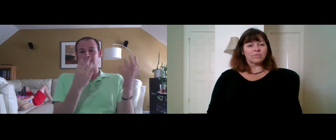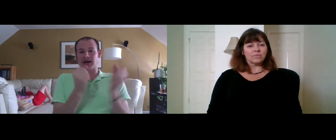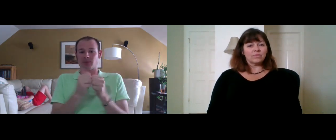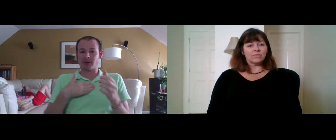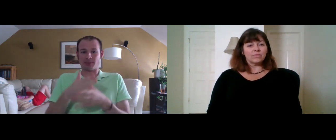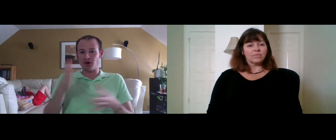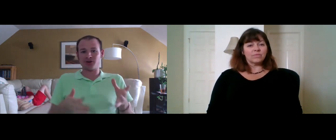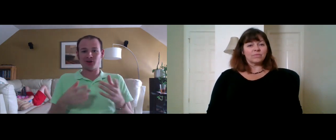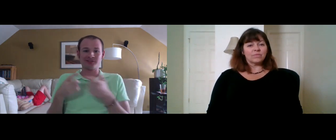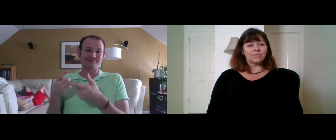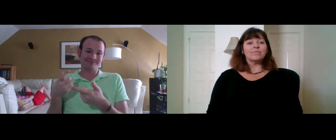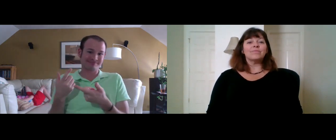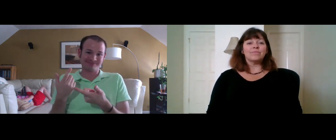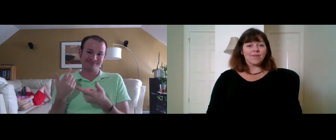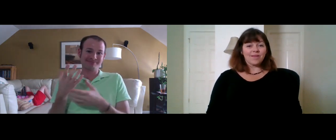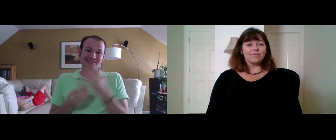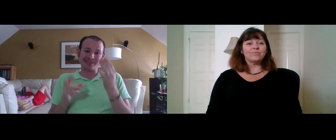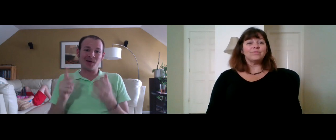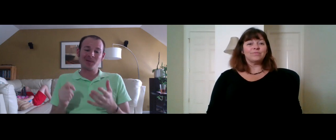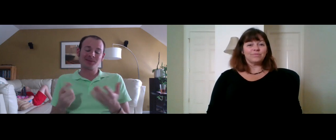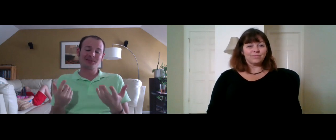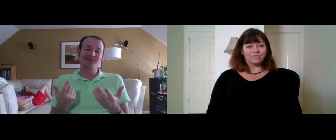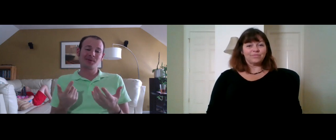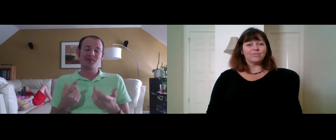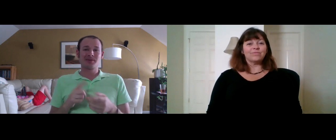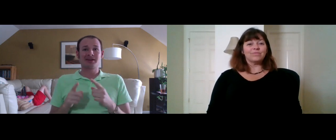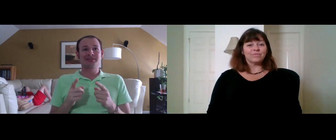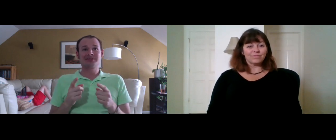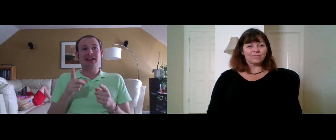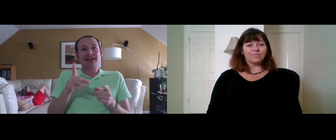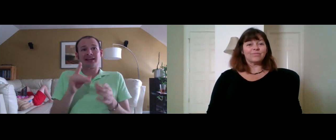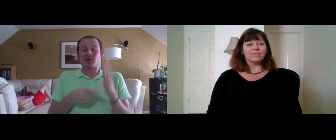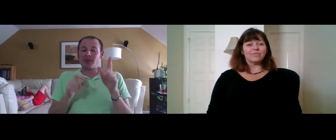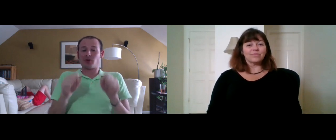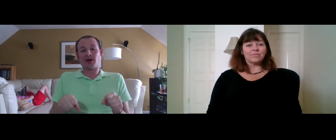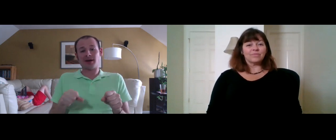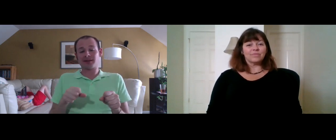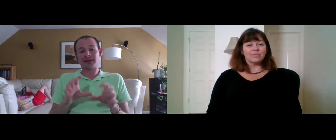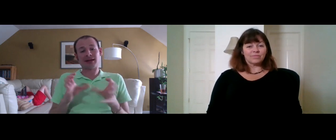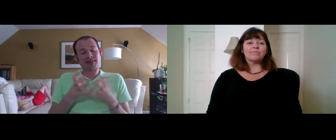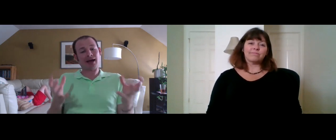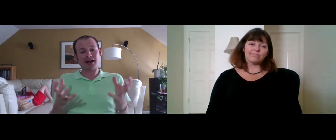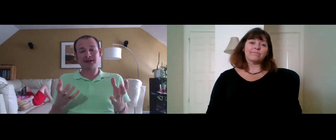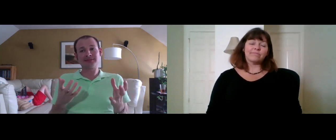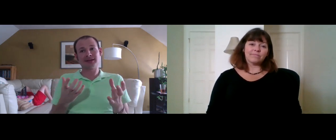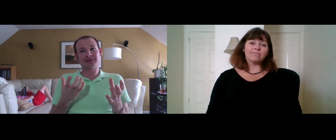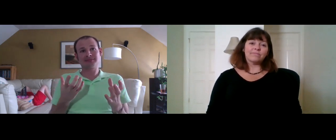or signing with my partner then they miss out but they did what they could